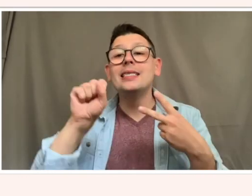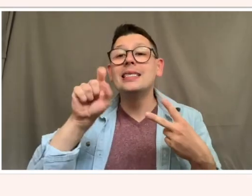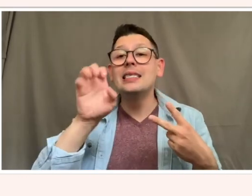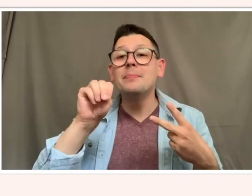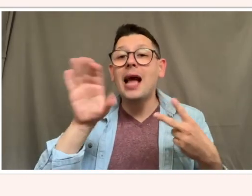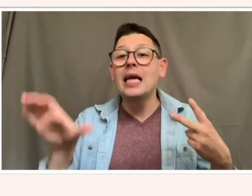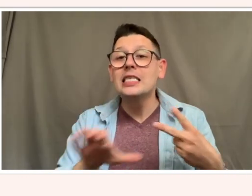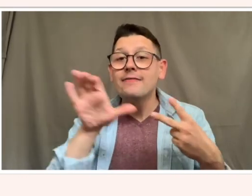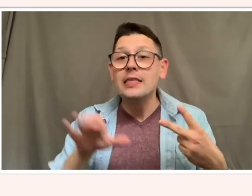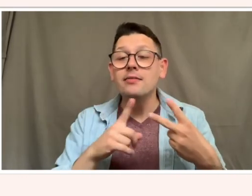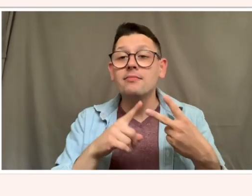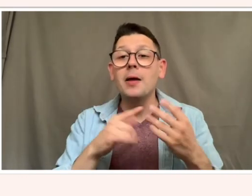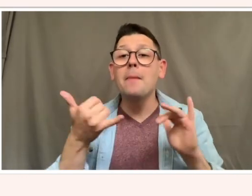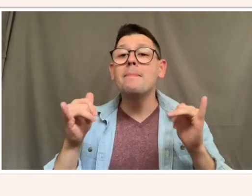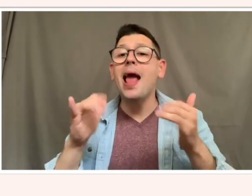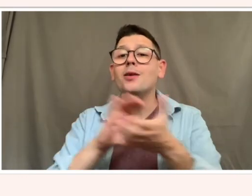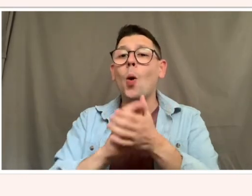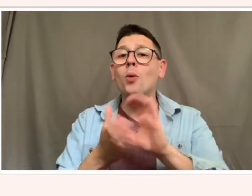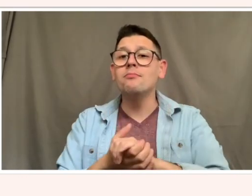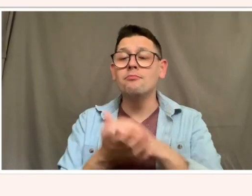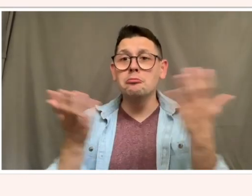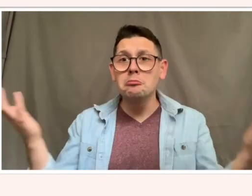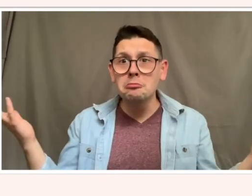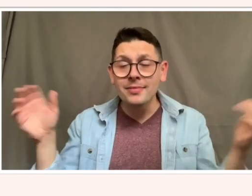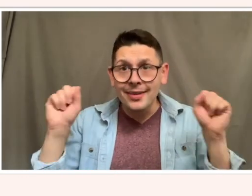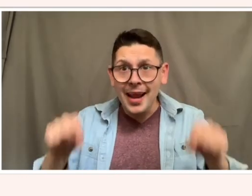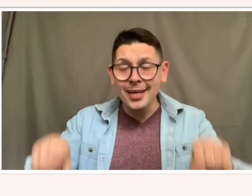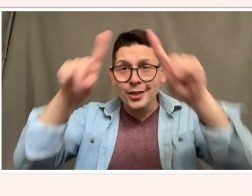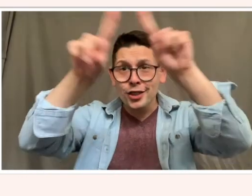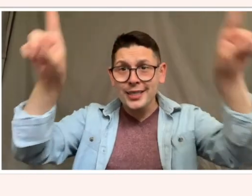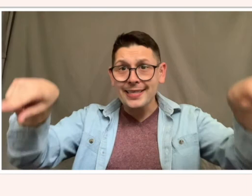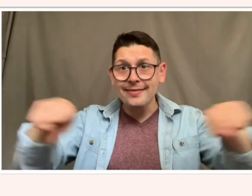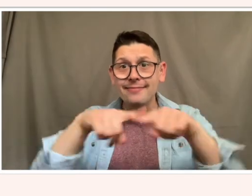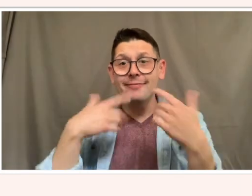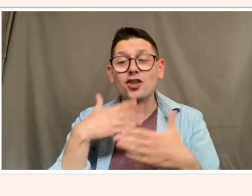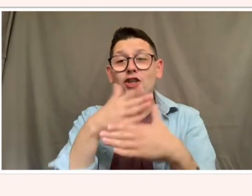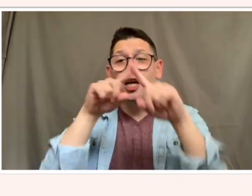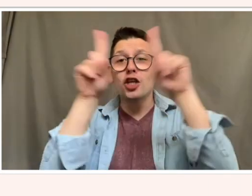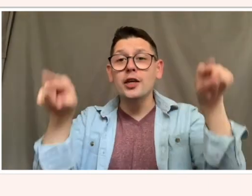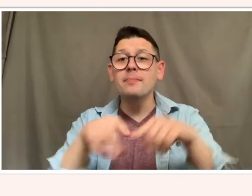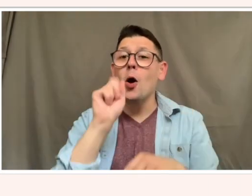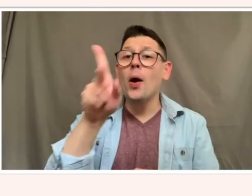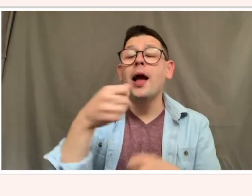So we have that directed drawing activity. We do some steam activities with Play-Doh.